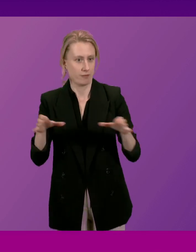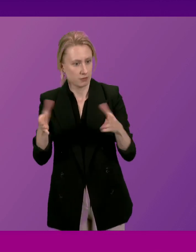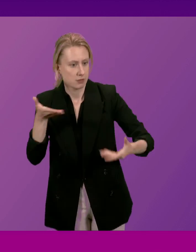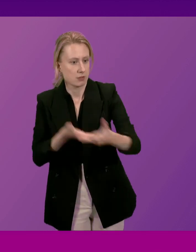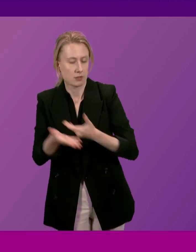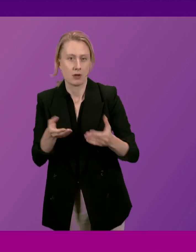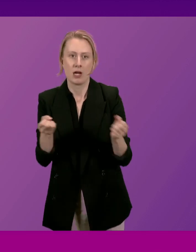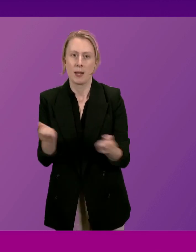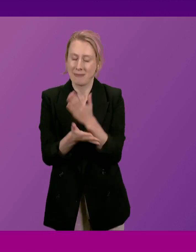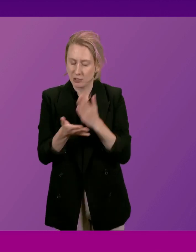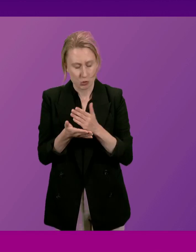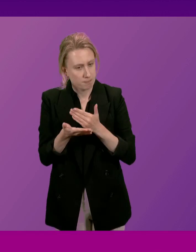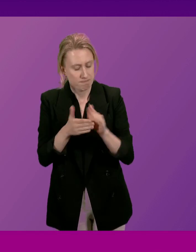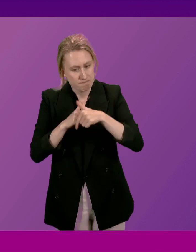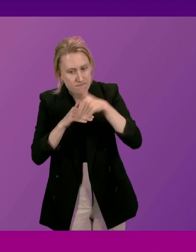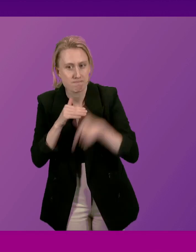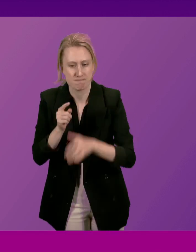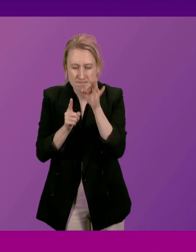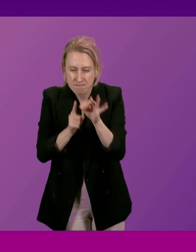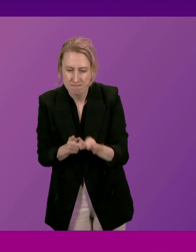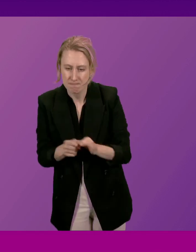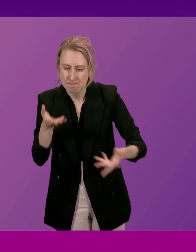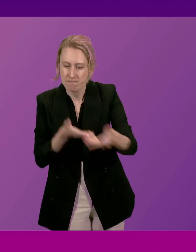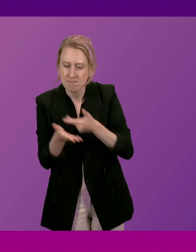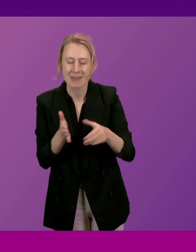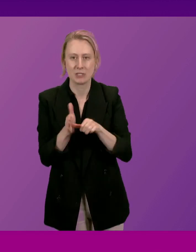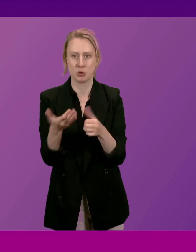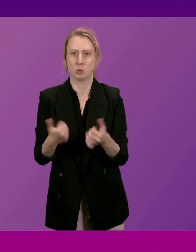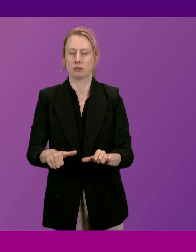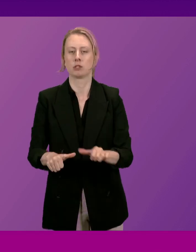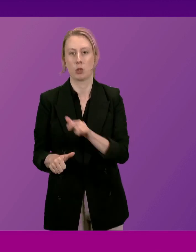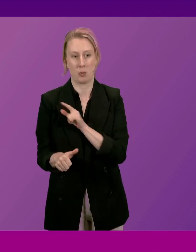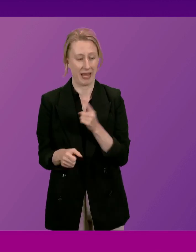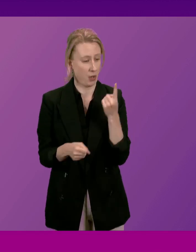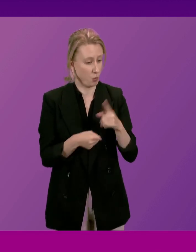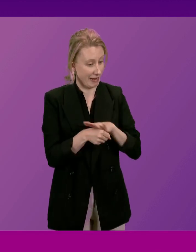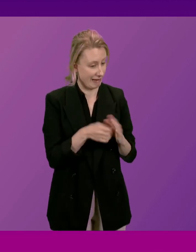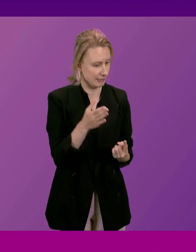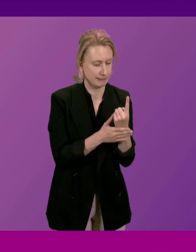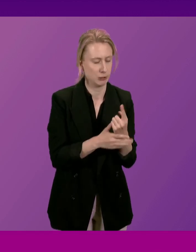leave no stone unturned in addressing the issues, because one case is one case too many.